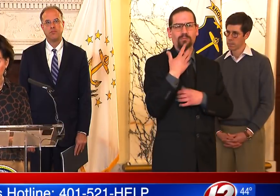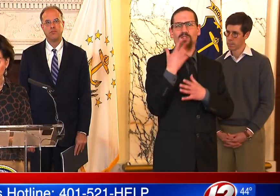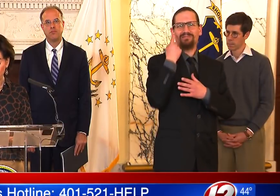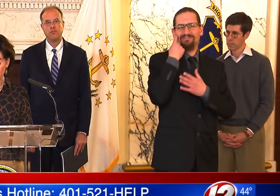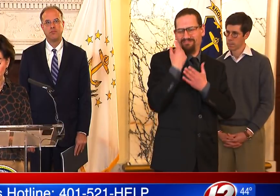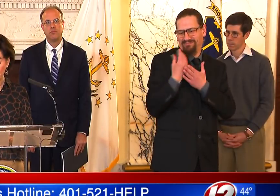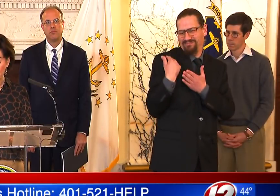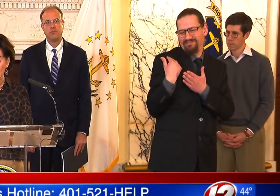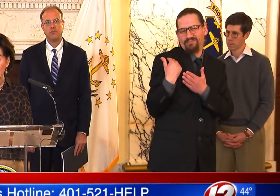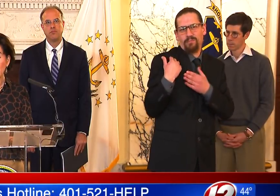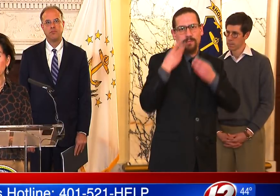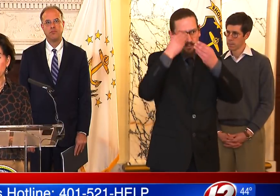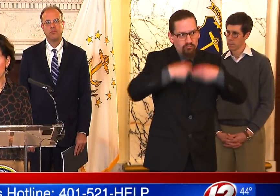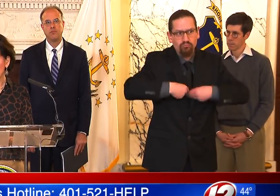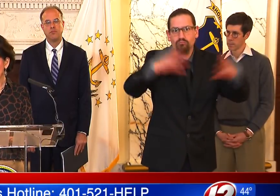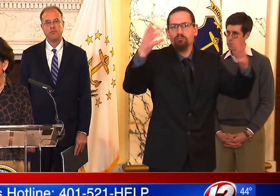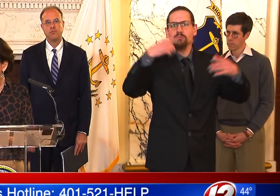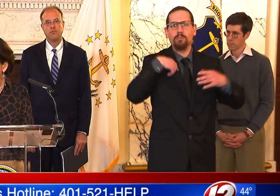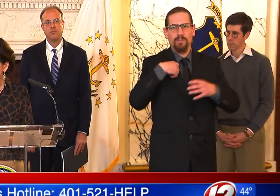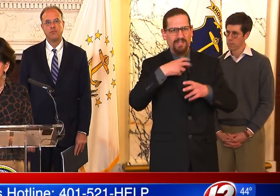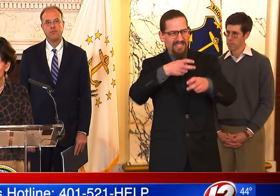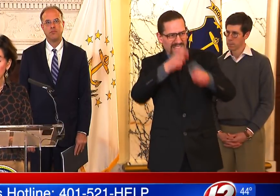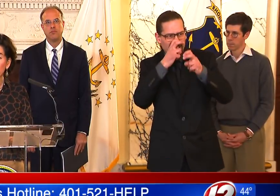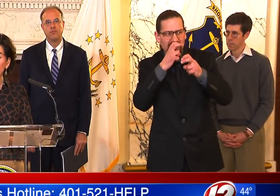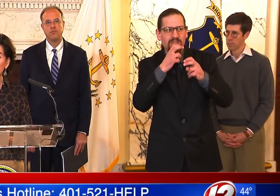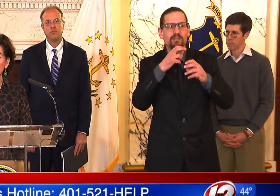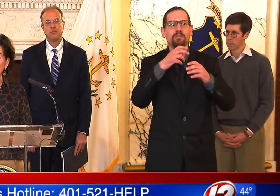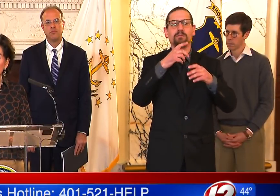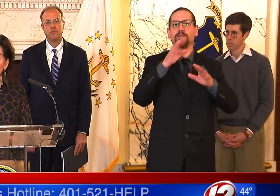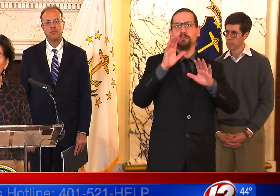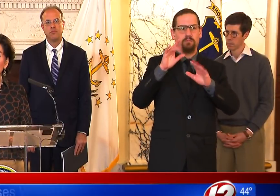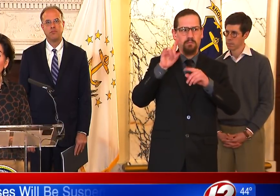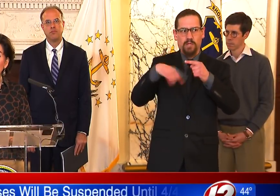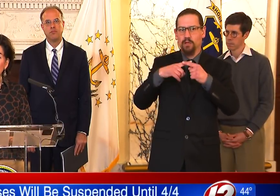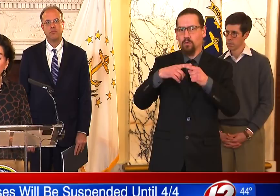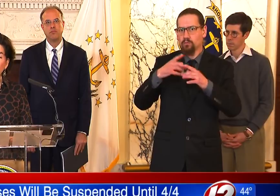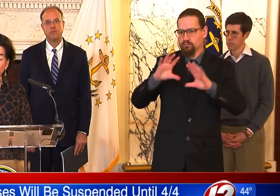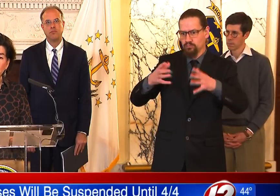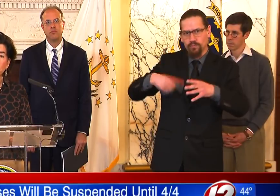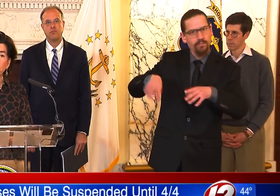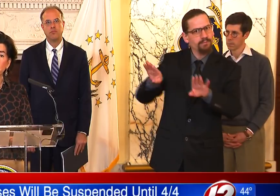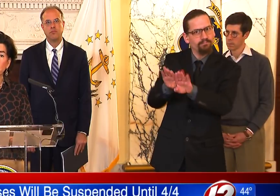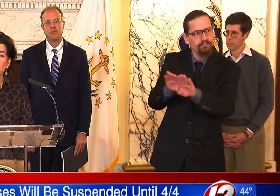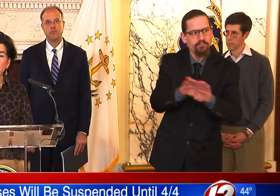ANNOUNCED -- I ANNOUNCED STRICTER REGULATIONS THAT ALLOWED SOME CHILDCARE